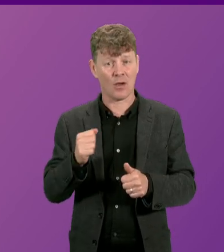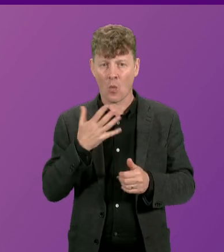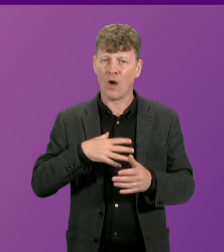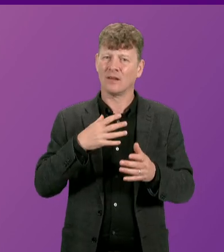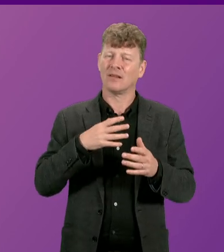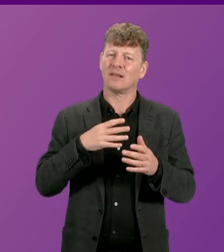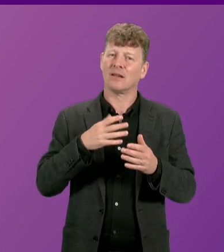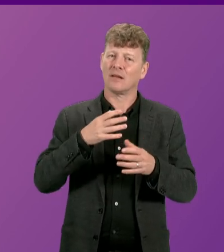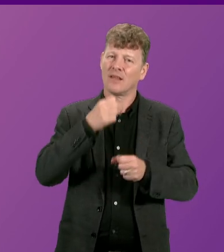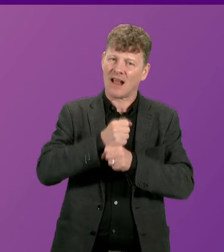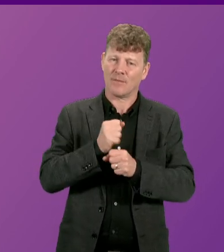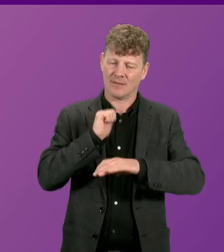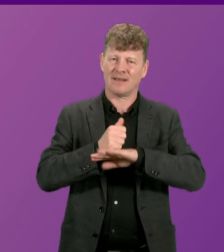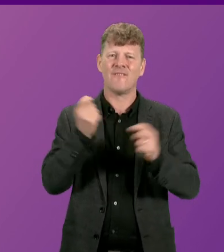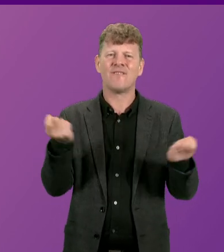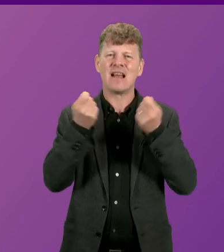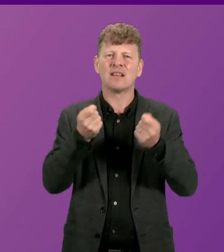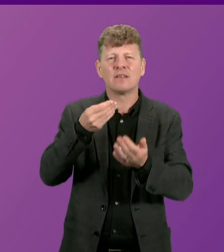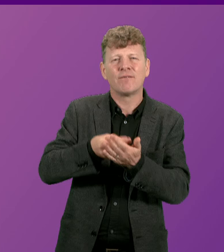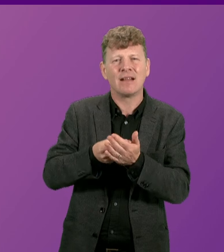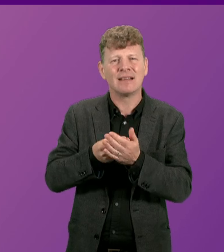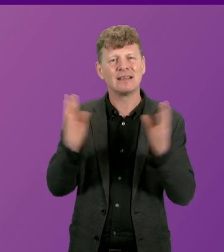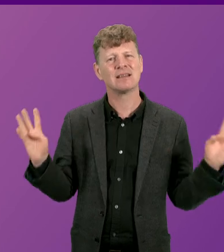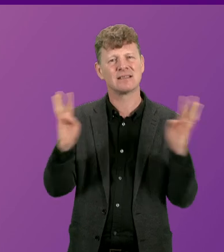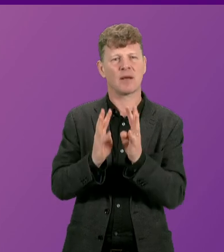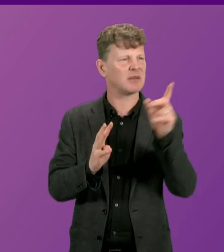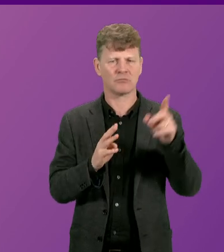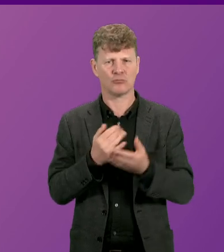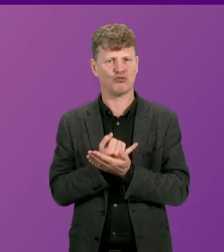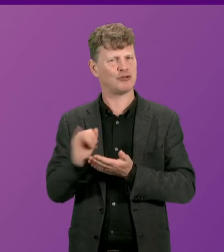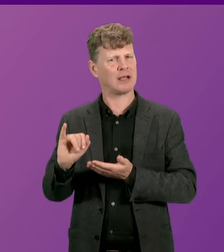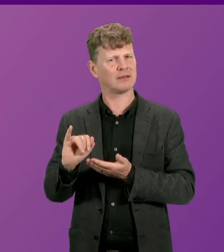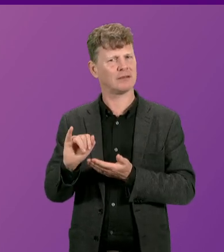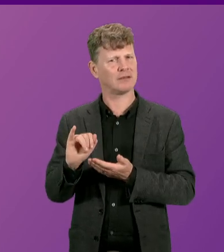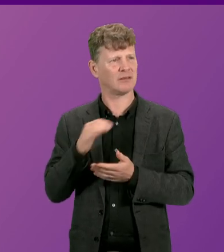funding summit back in April, but the Government rejected that proposal. That position is surely